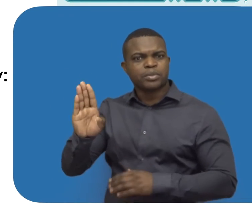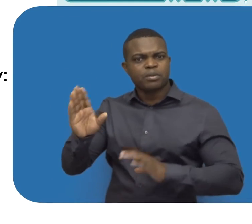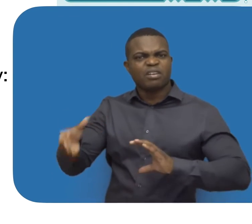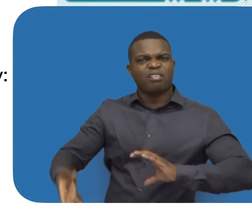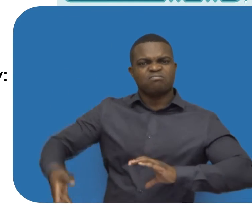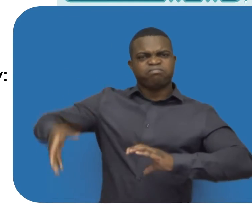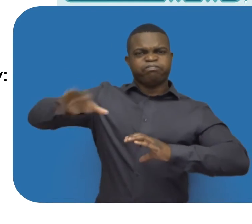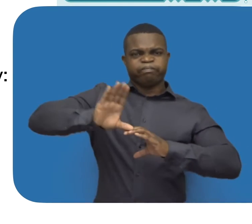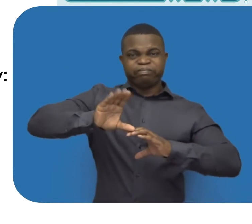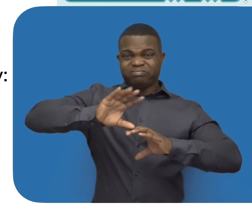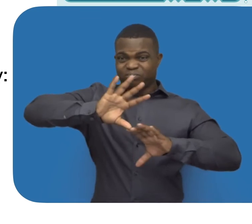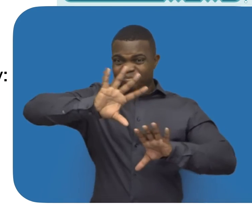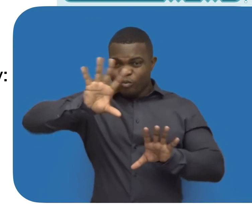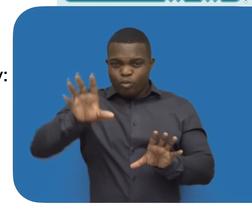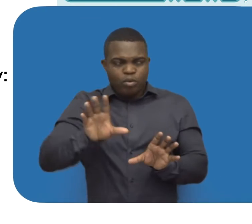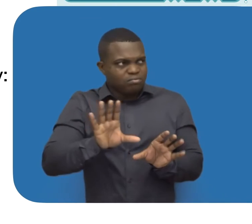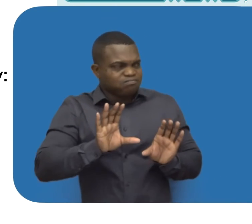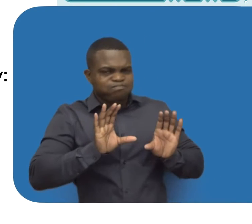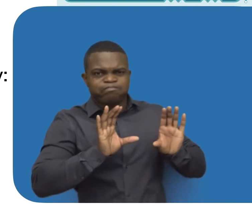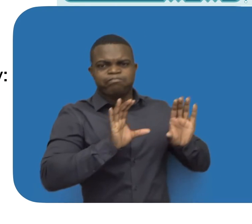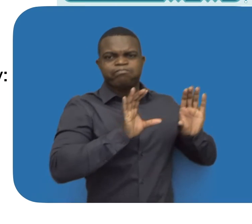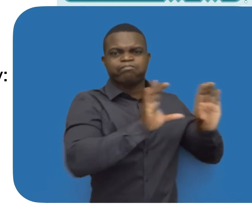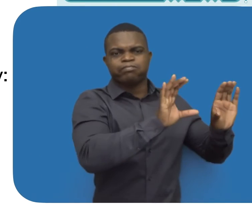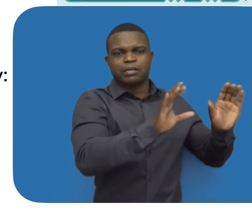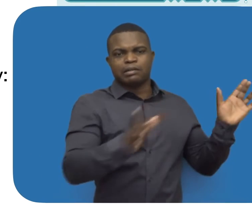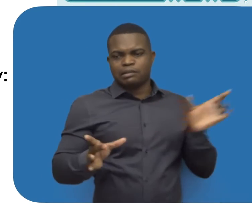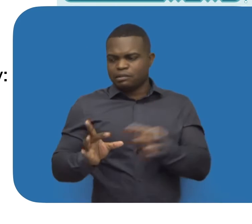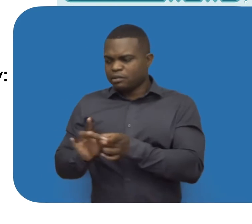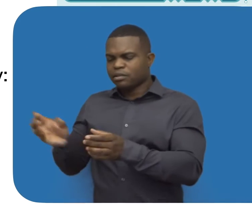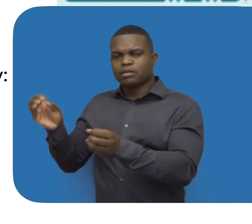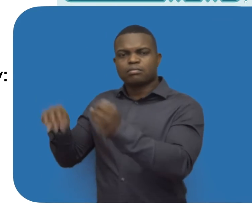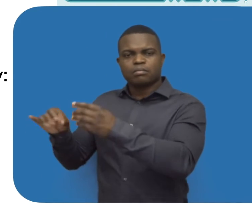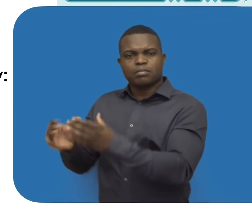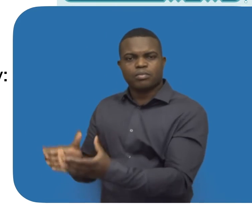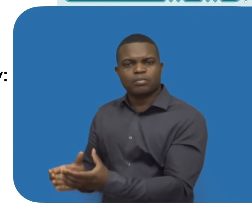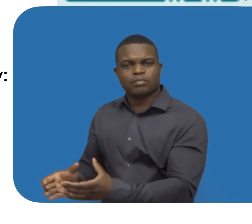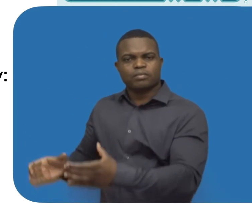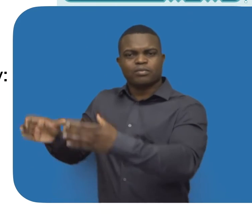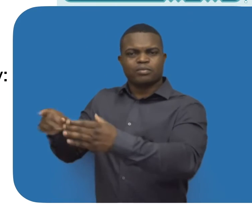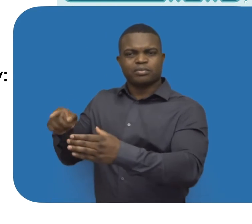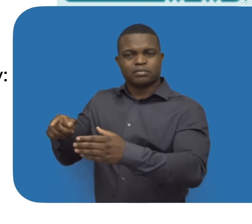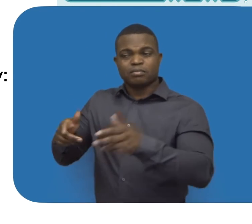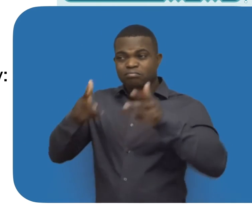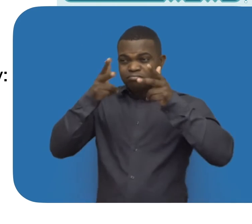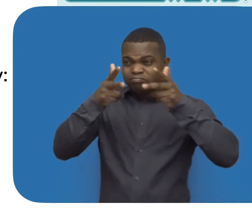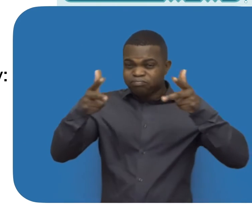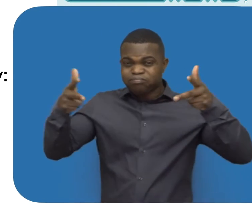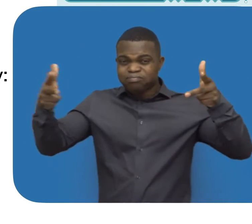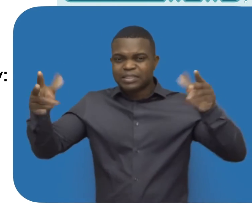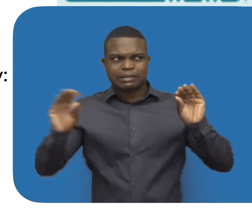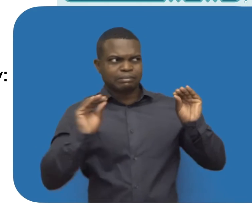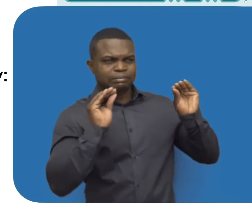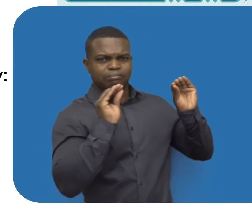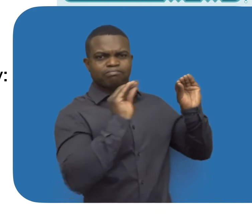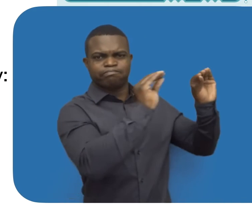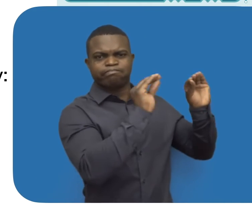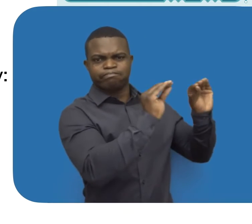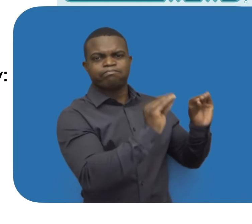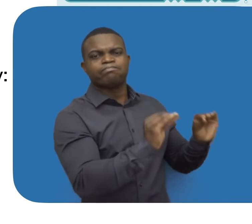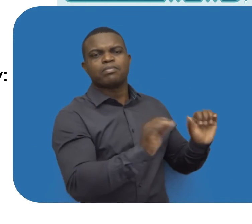studio recordings made for the presentation of the corpus, and recordings made for a corpus-based dictionary that is also part of the project.